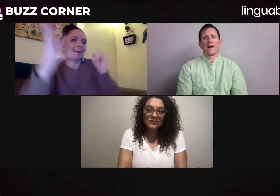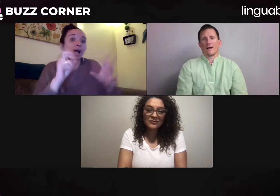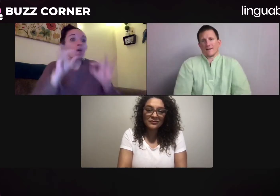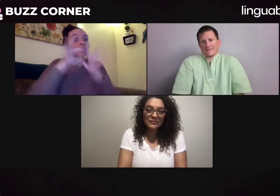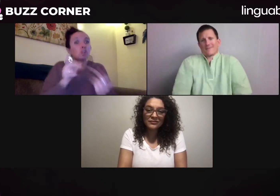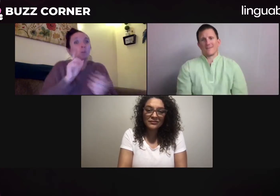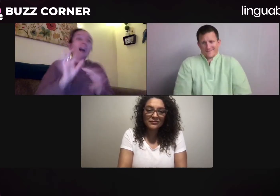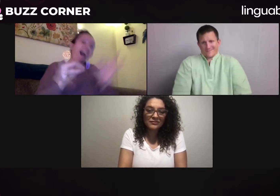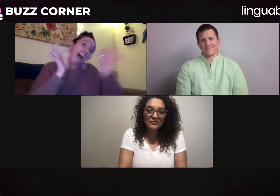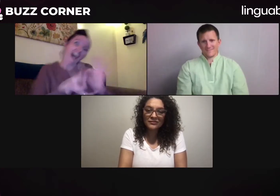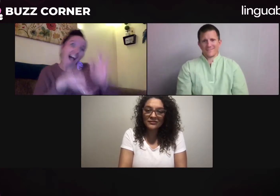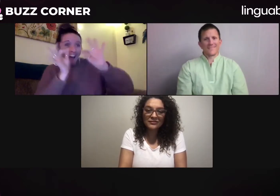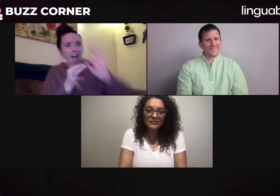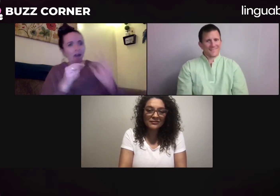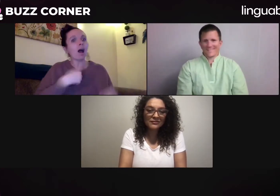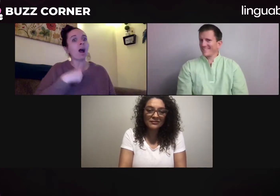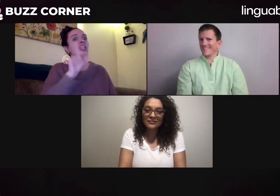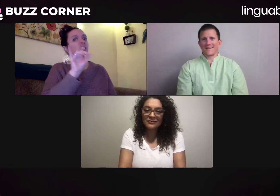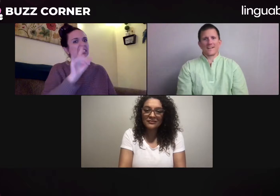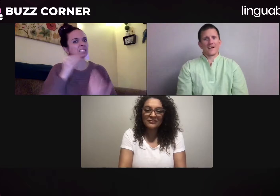It's hard to describe how I mean, this was happening.